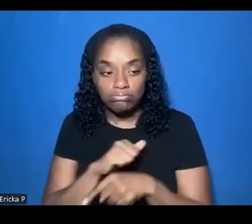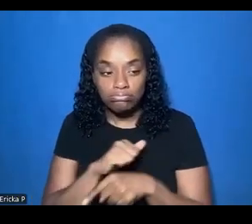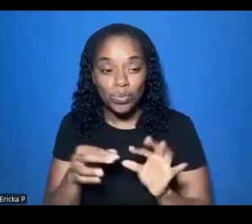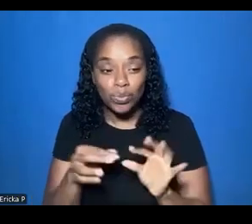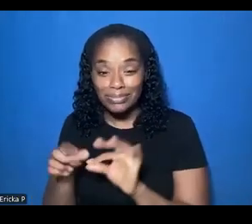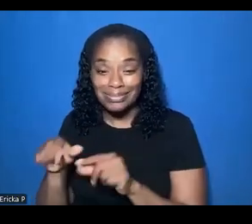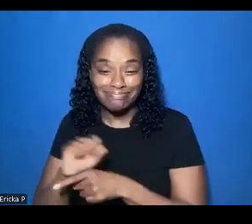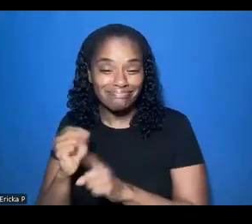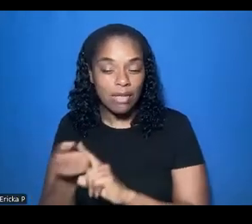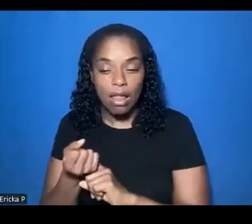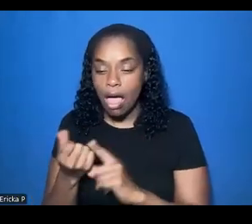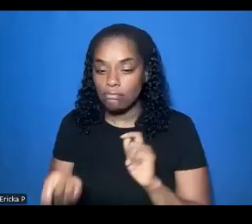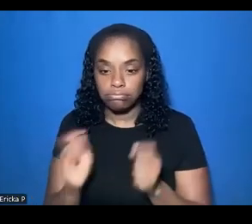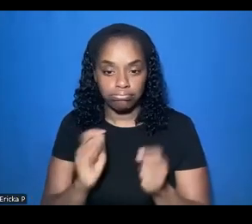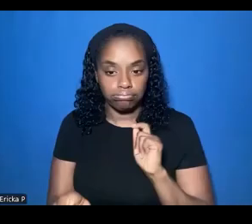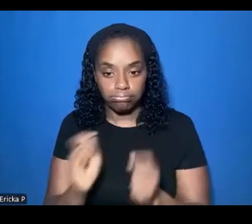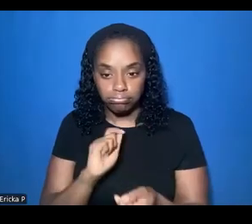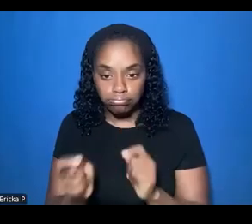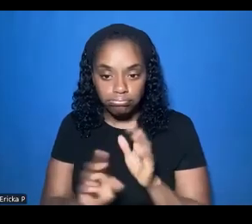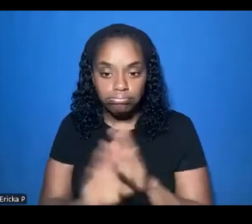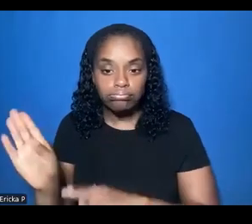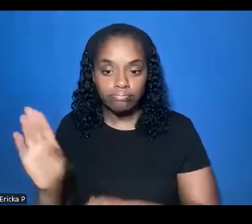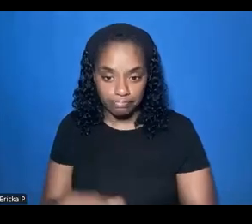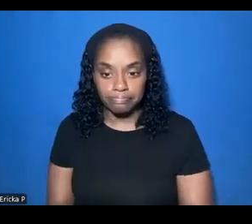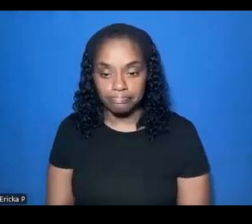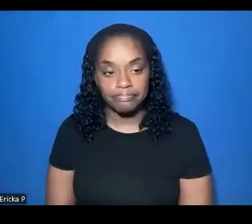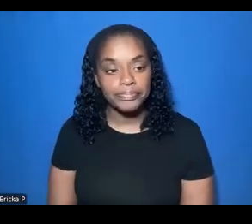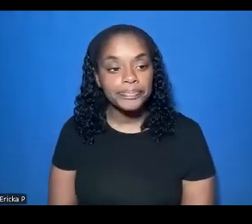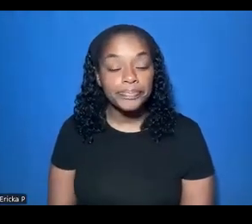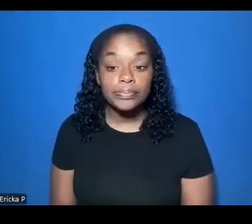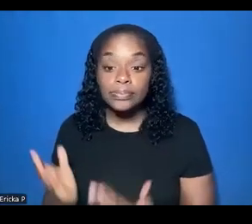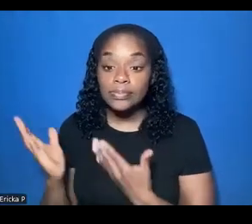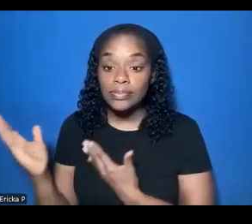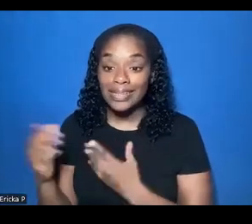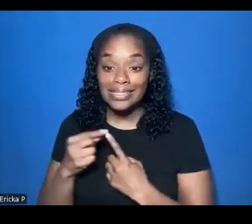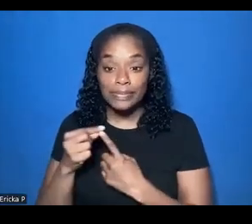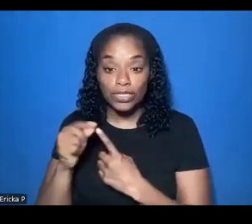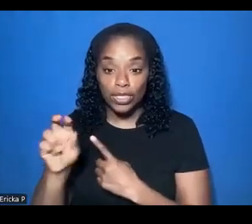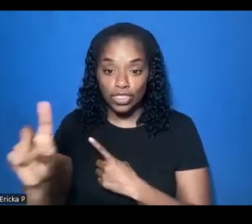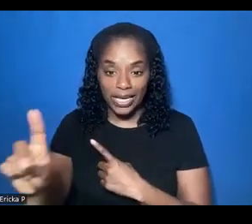are constantly developing. So here we have a Special Education roadmap.